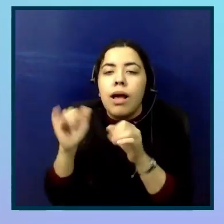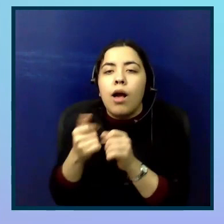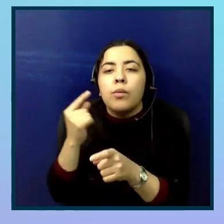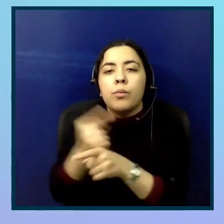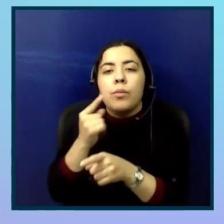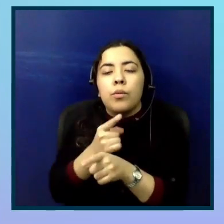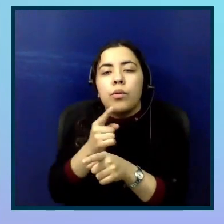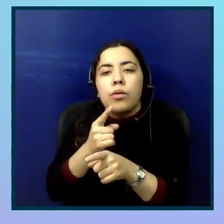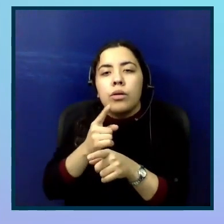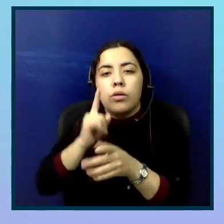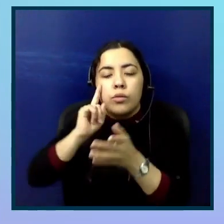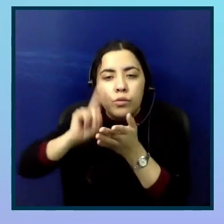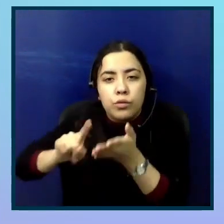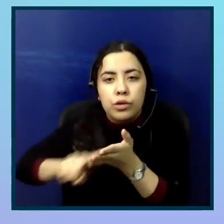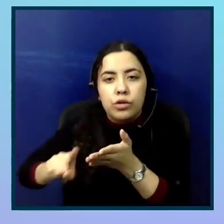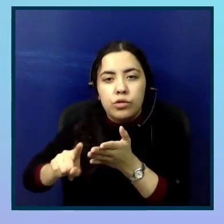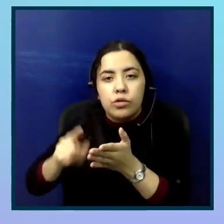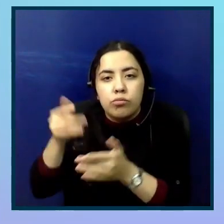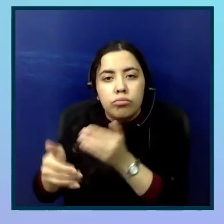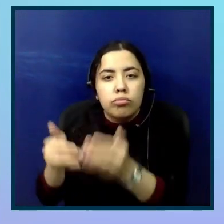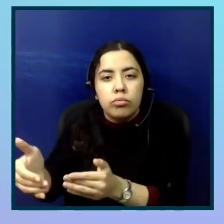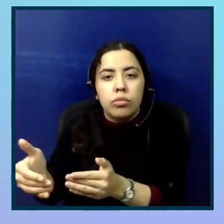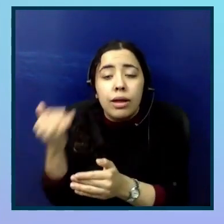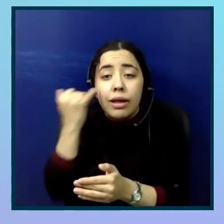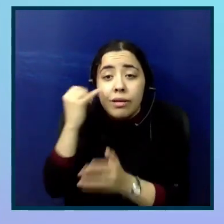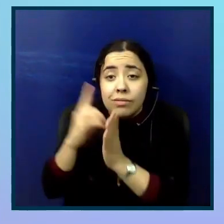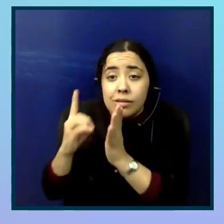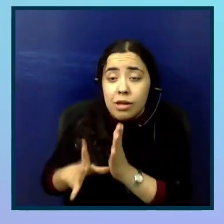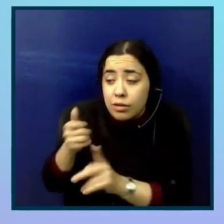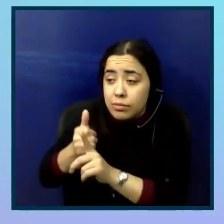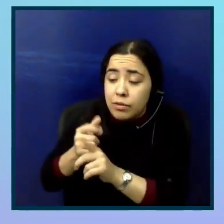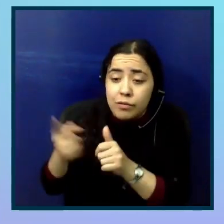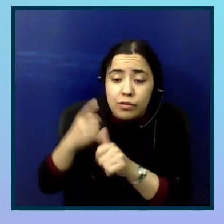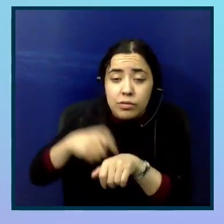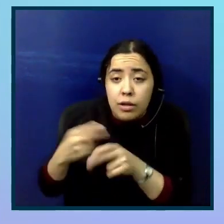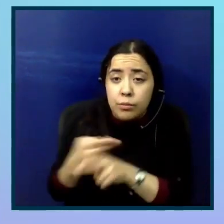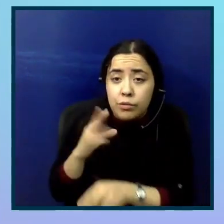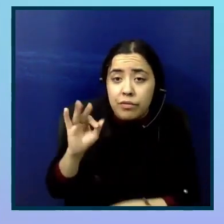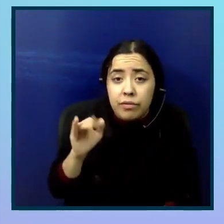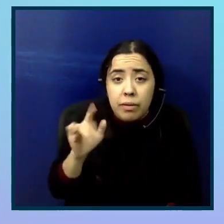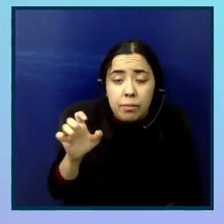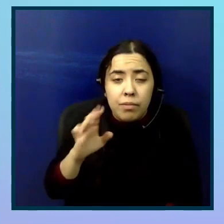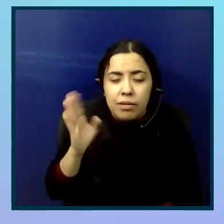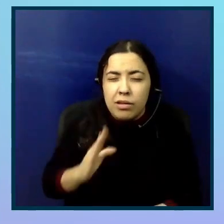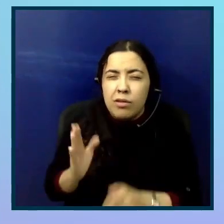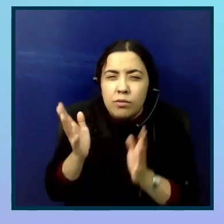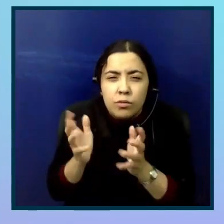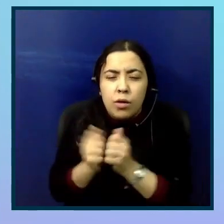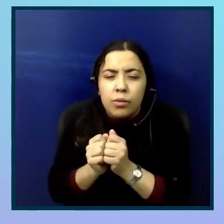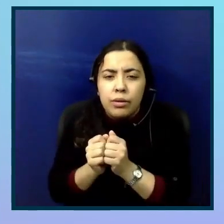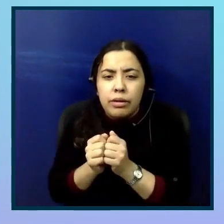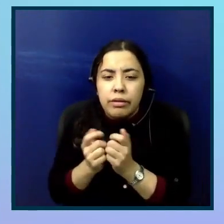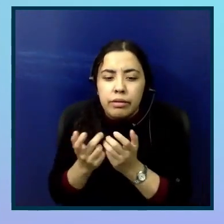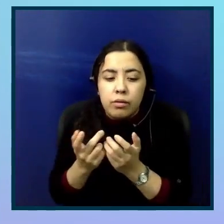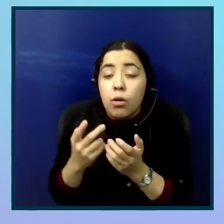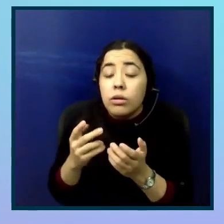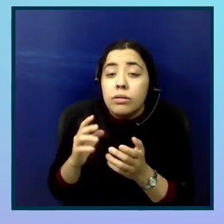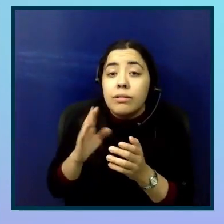Like even for designers who are using Fable for the first time, who've never talked to, it's like a done user research around accessibility.